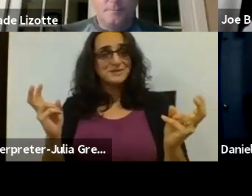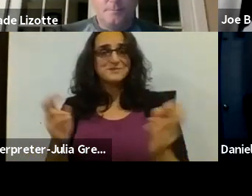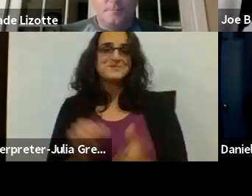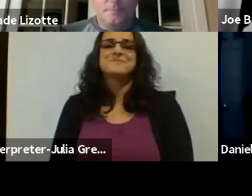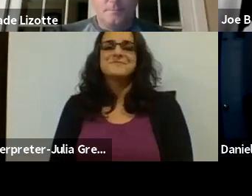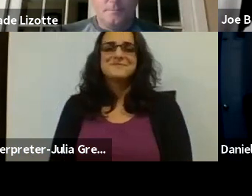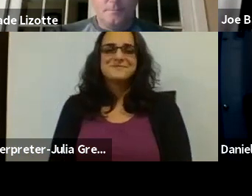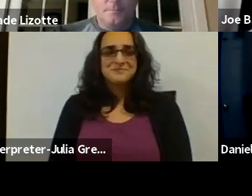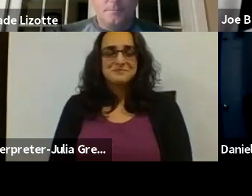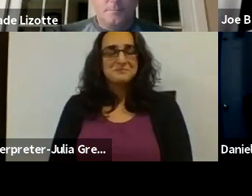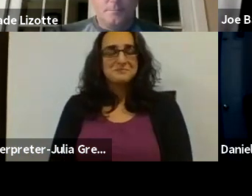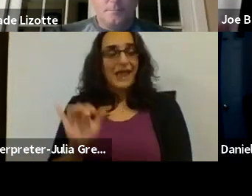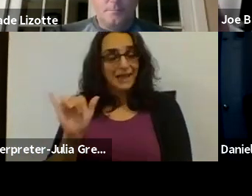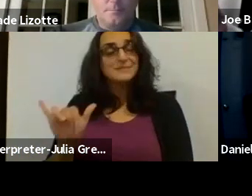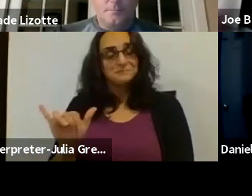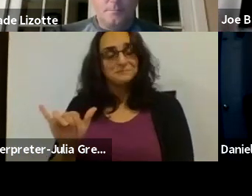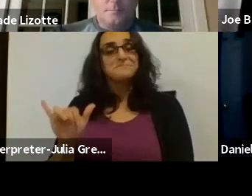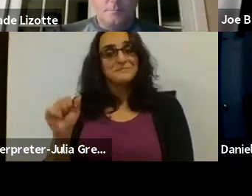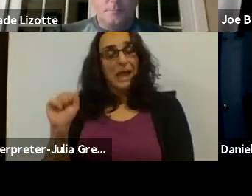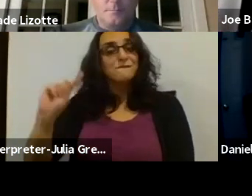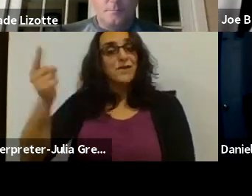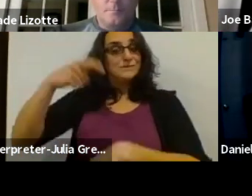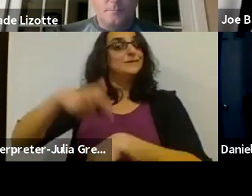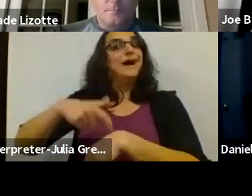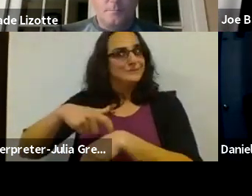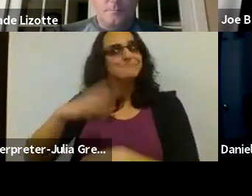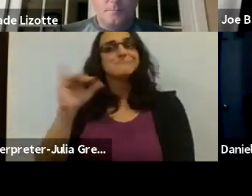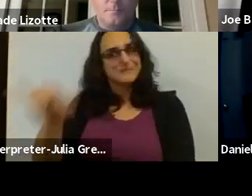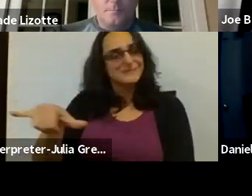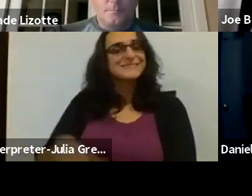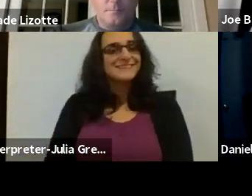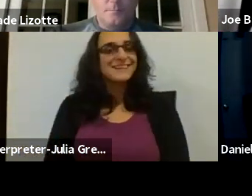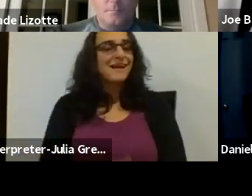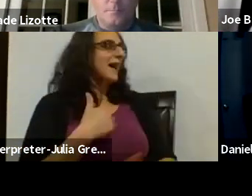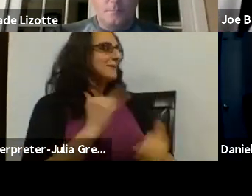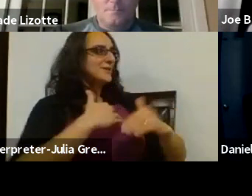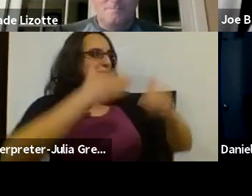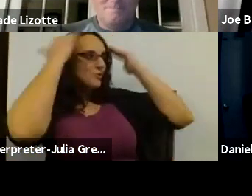Carolyn Gallagher: That's, that's the first so Joe Baeta, Supt. : I'm so overwhelmed with Dennis's comment from earlier.